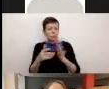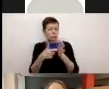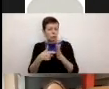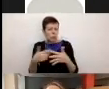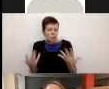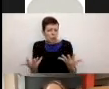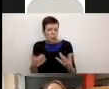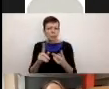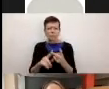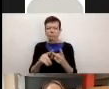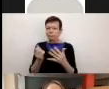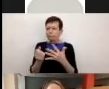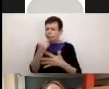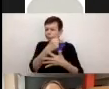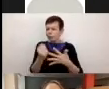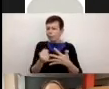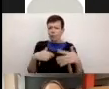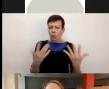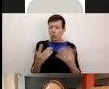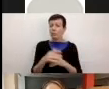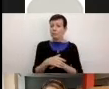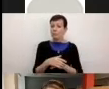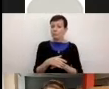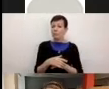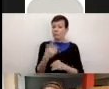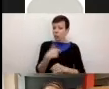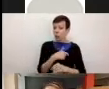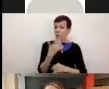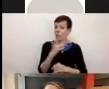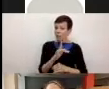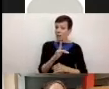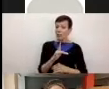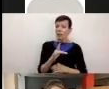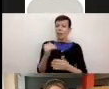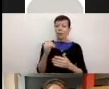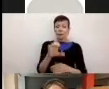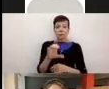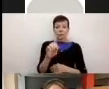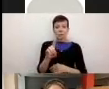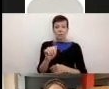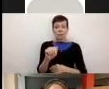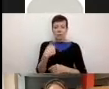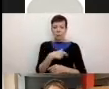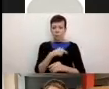We really have the benefit as an arts agency from looking at the sector from the ecosystem approach.